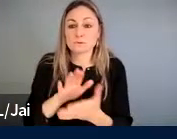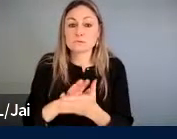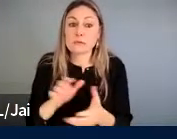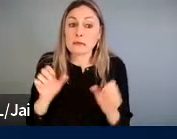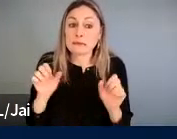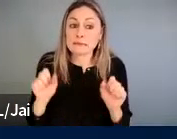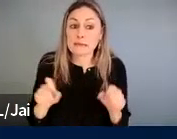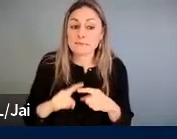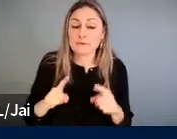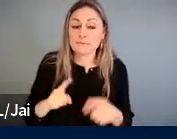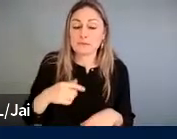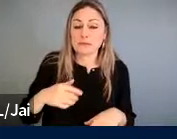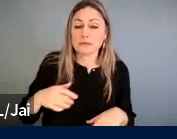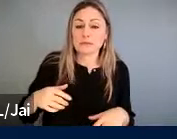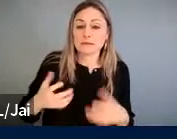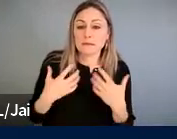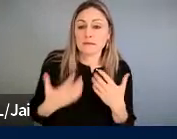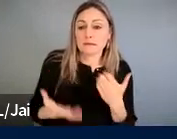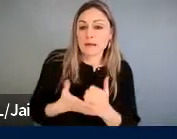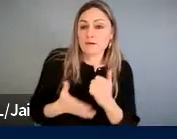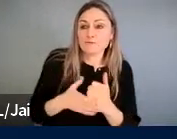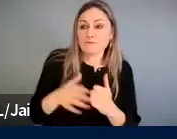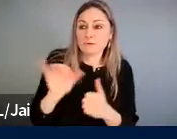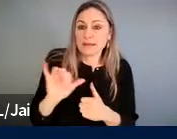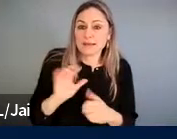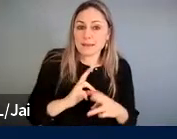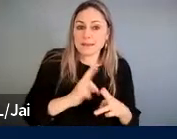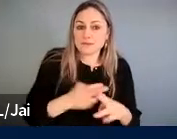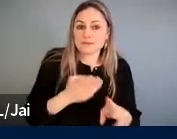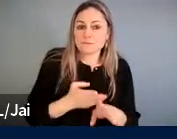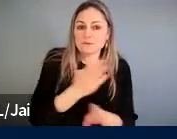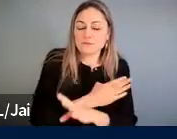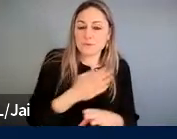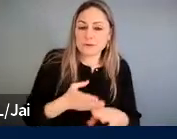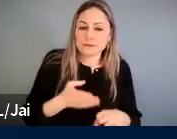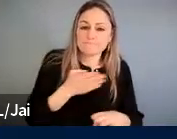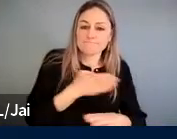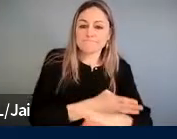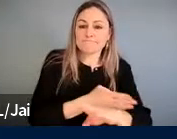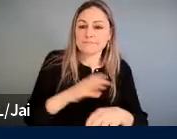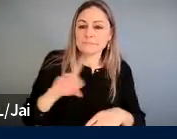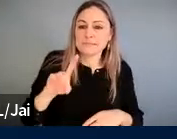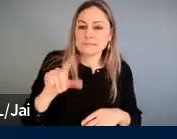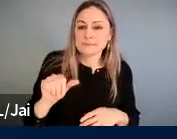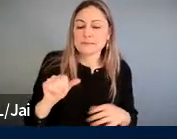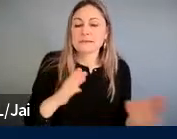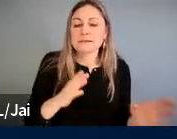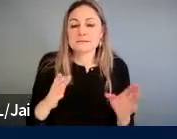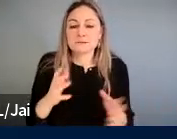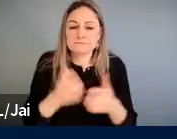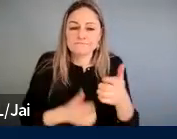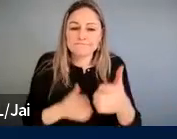advancing accessibility, like I mentioned earlier, in tailoring educational services. But at the same